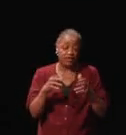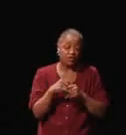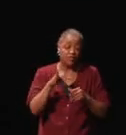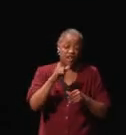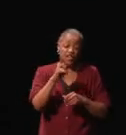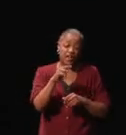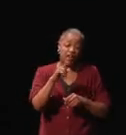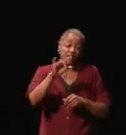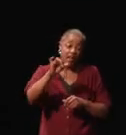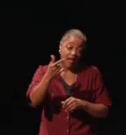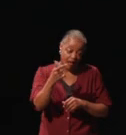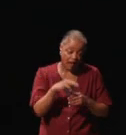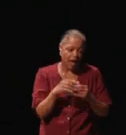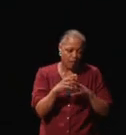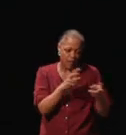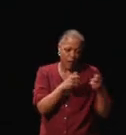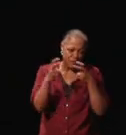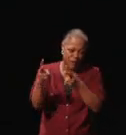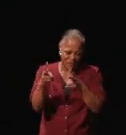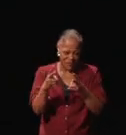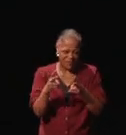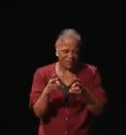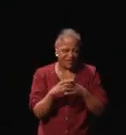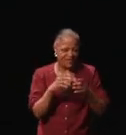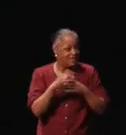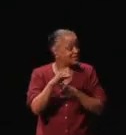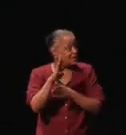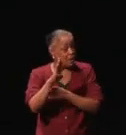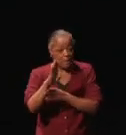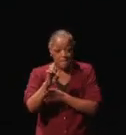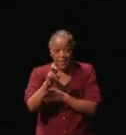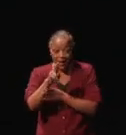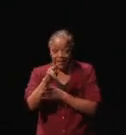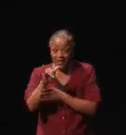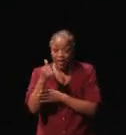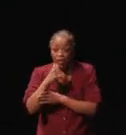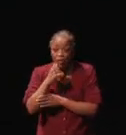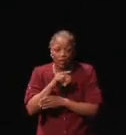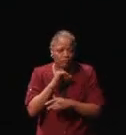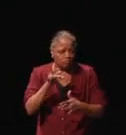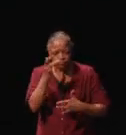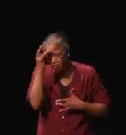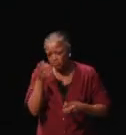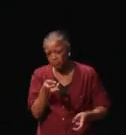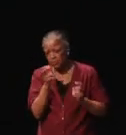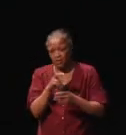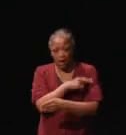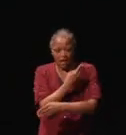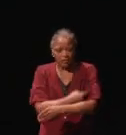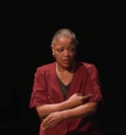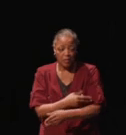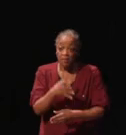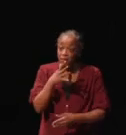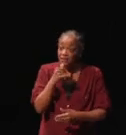This is a photo of Becky. She's been quite ill in hospital and my mom said she knew she was getting better and this